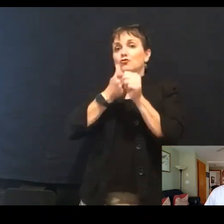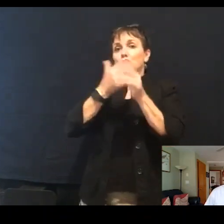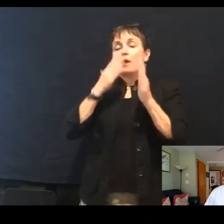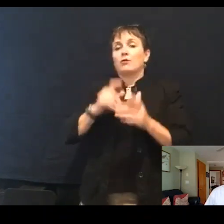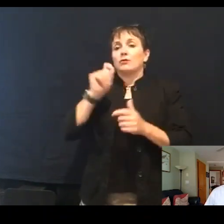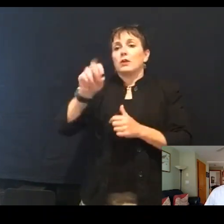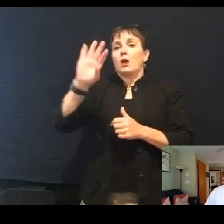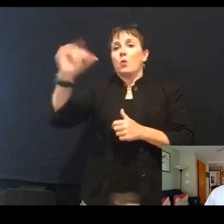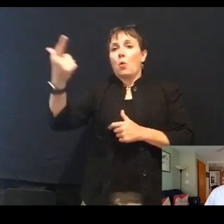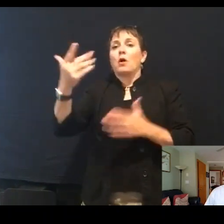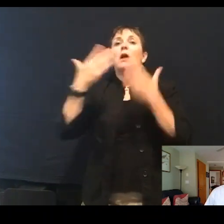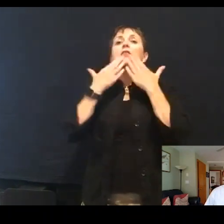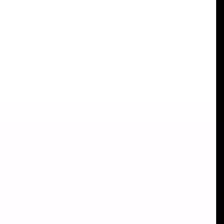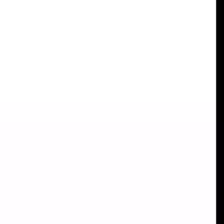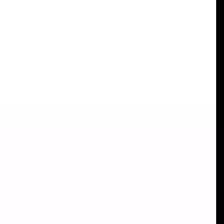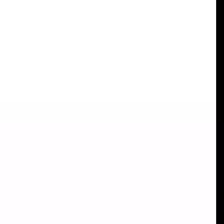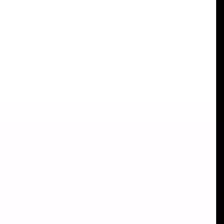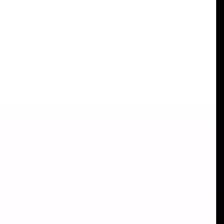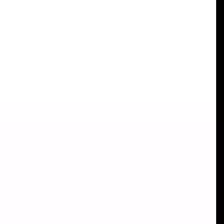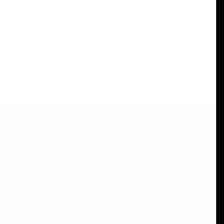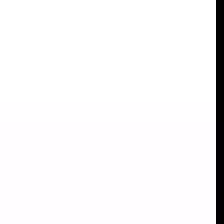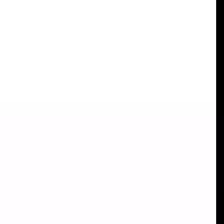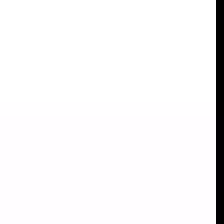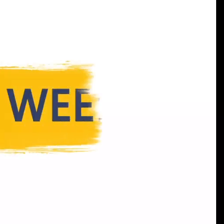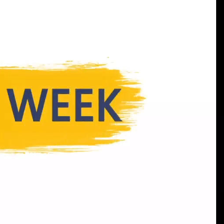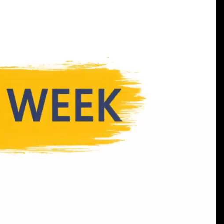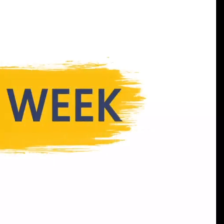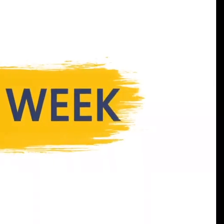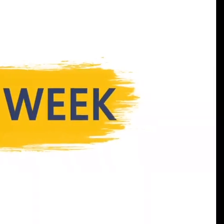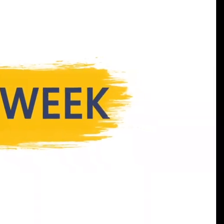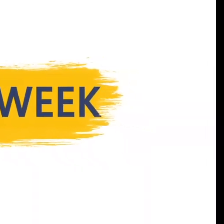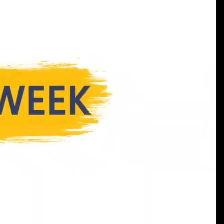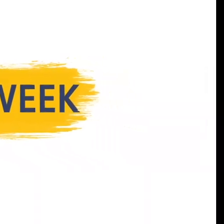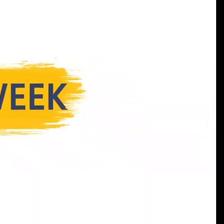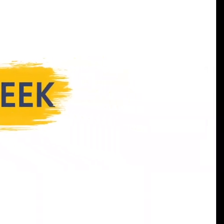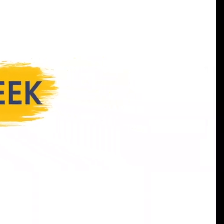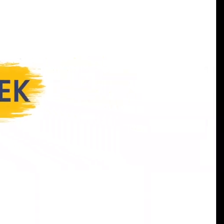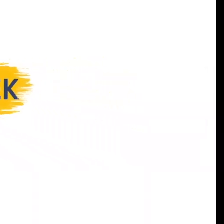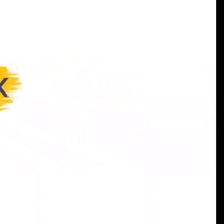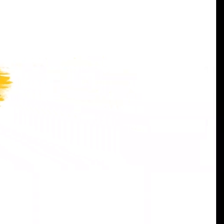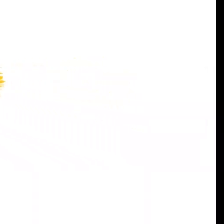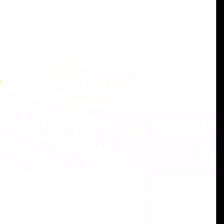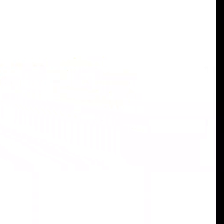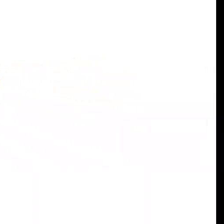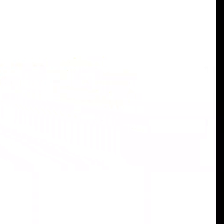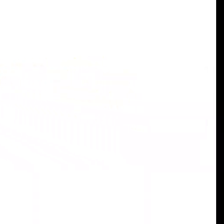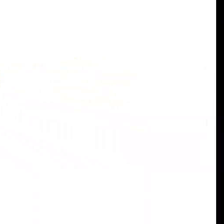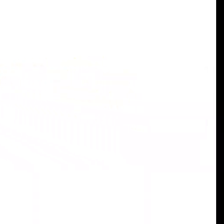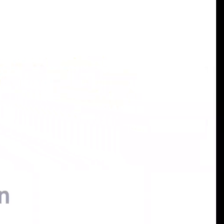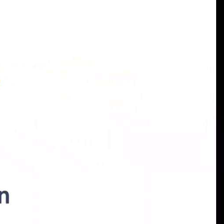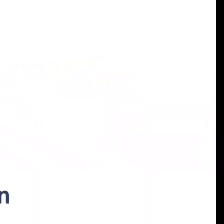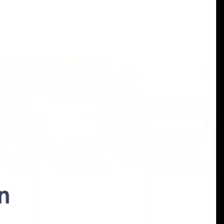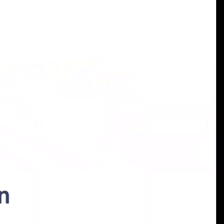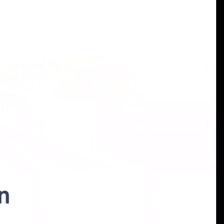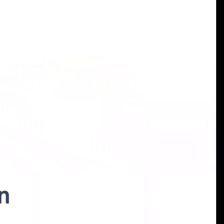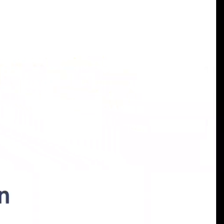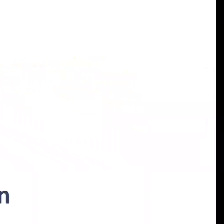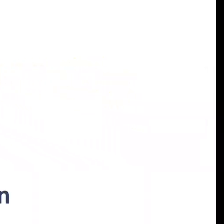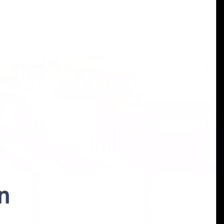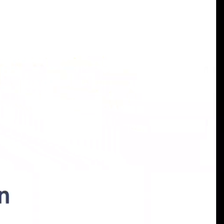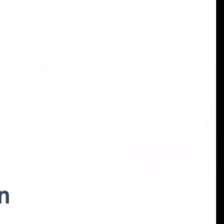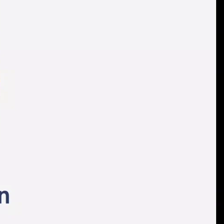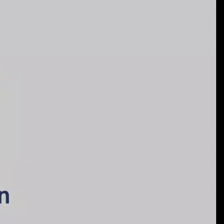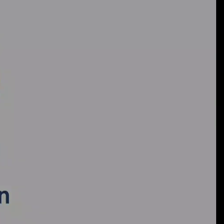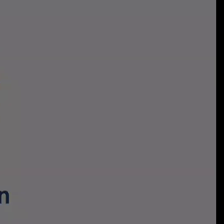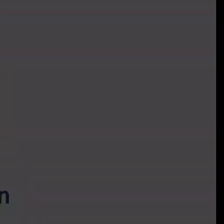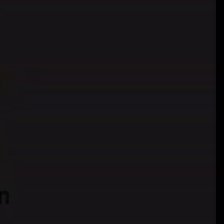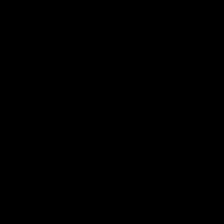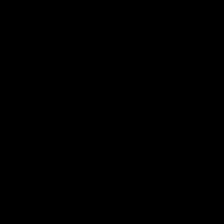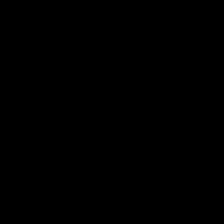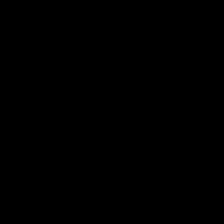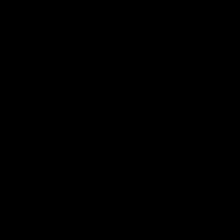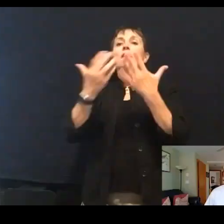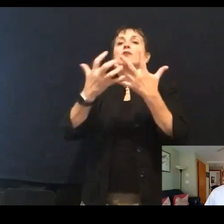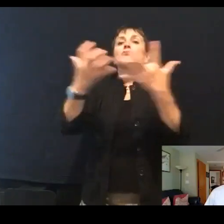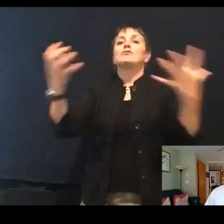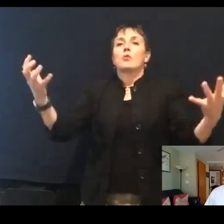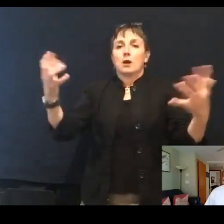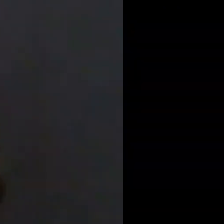Thank you very much.